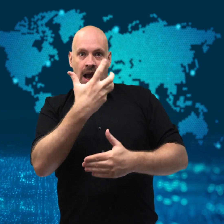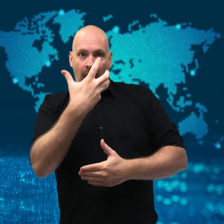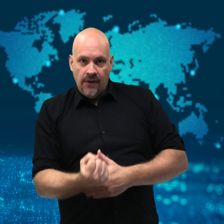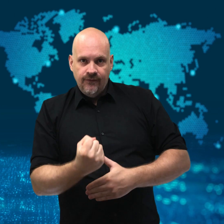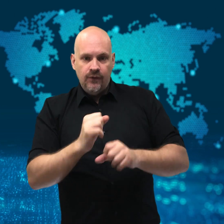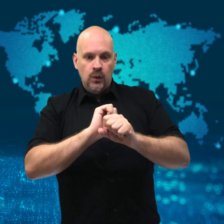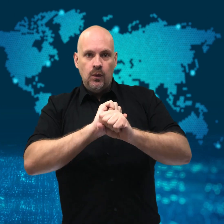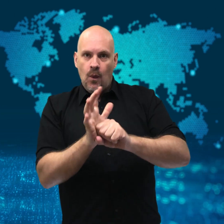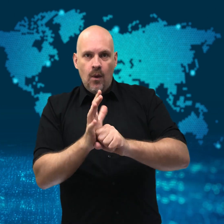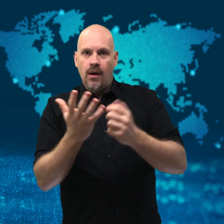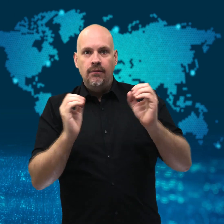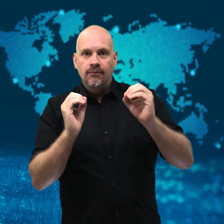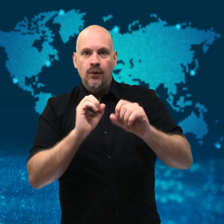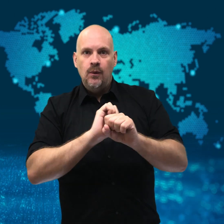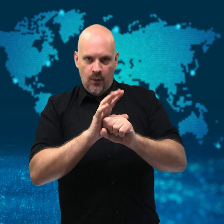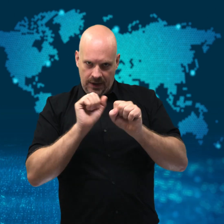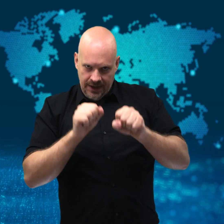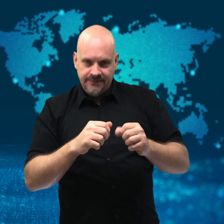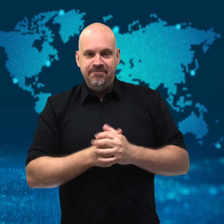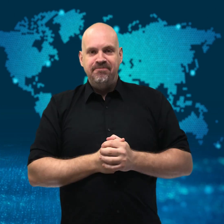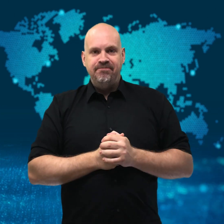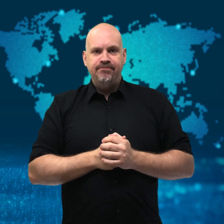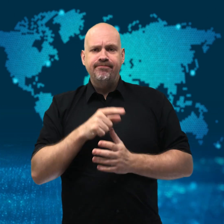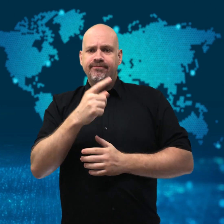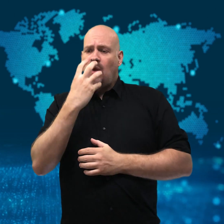but it detects COVID-19.